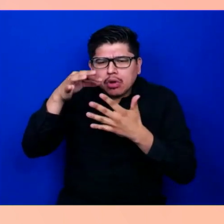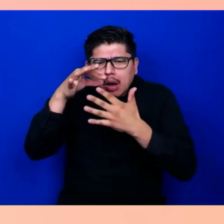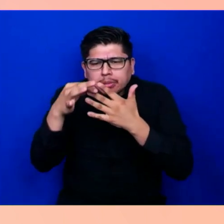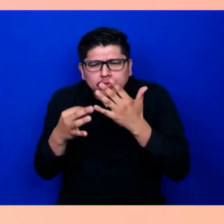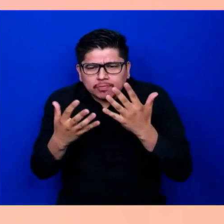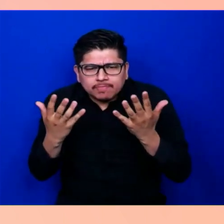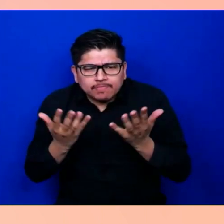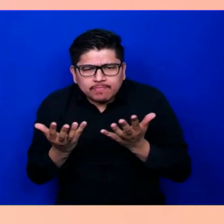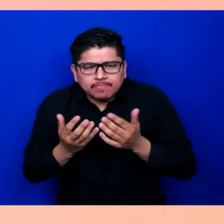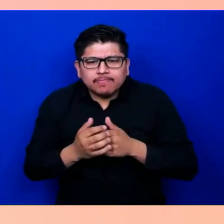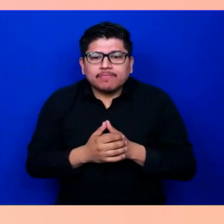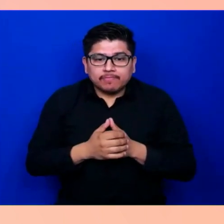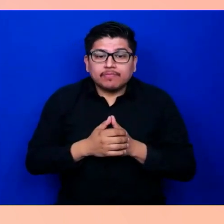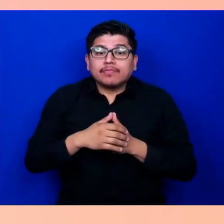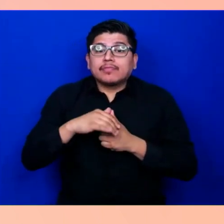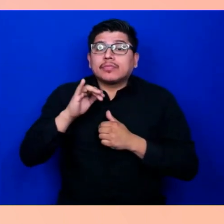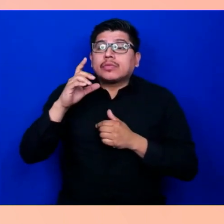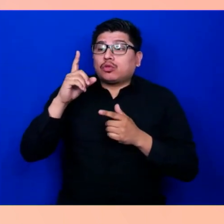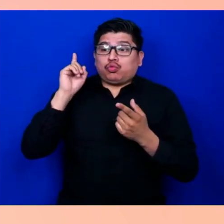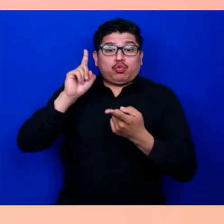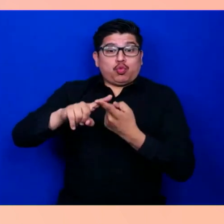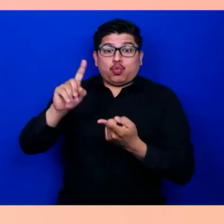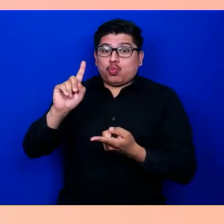We popped it in its thinking,